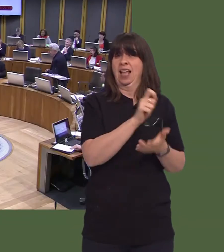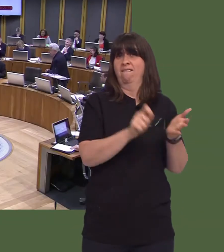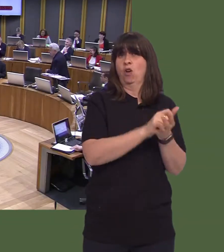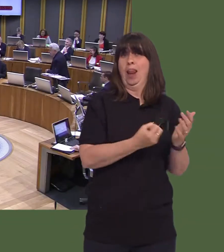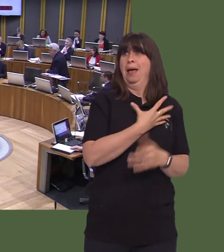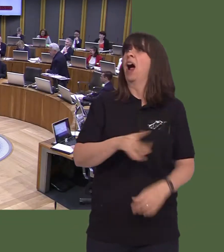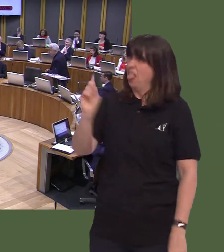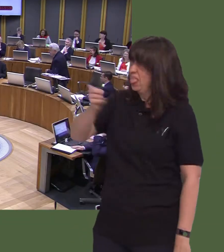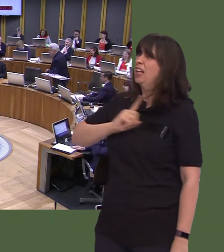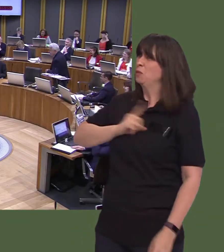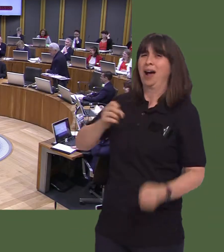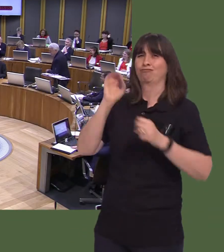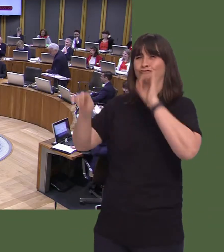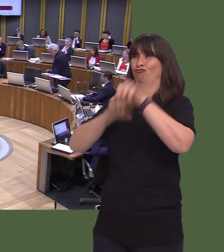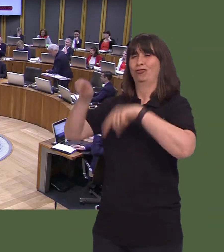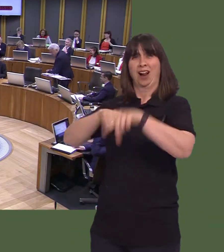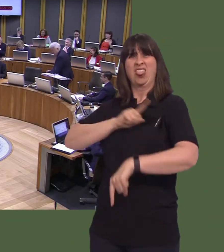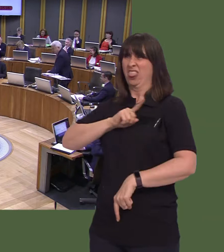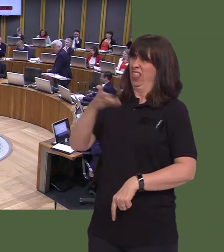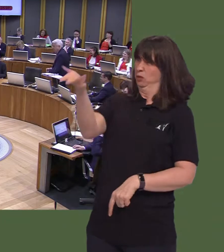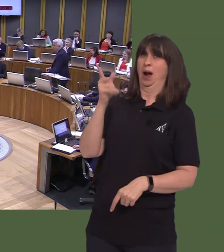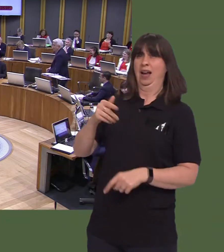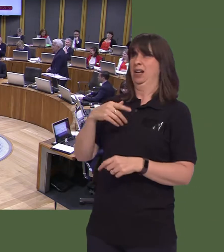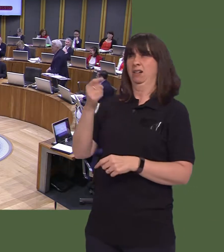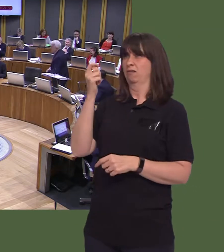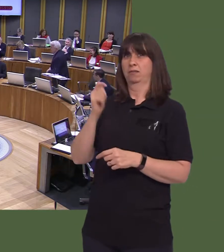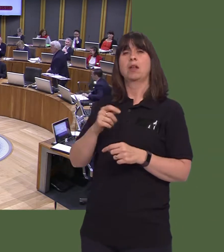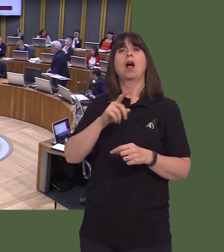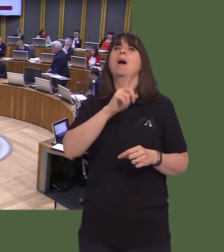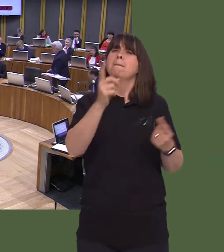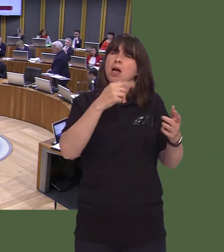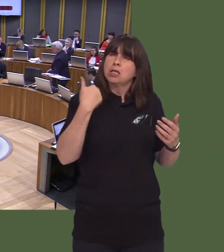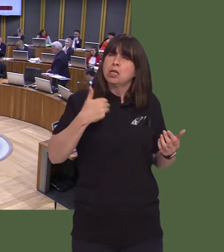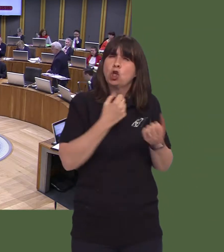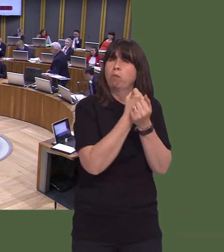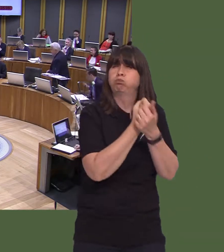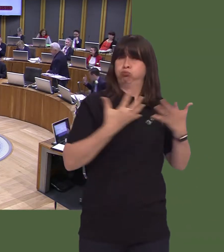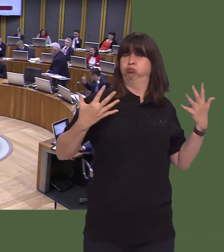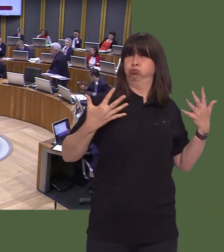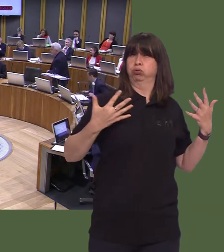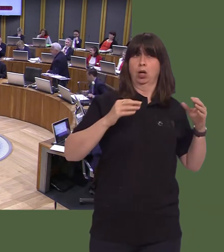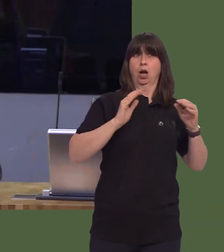That, of course, is a highly unrepresentative sample of the population as a whole.